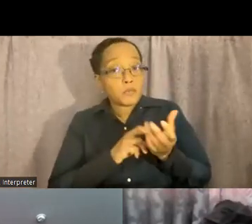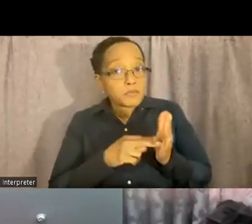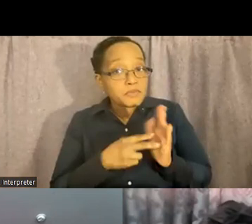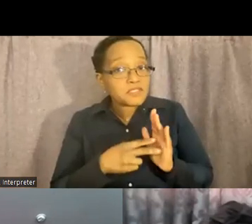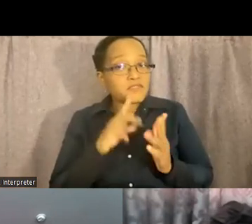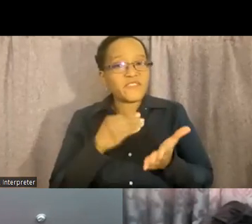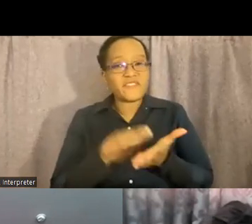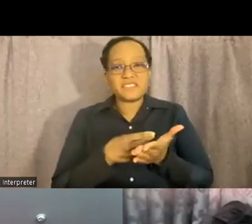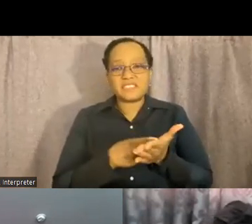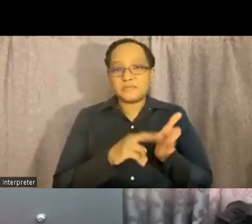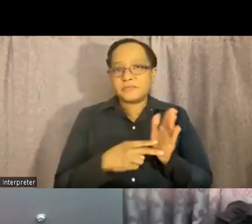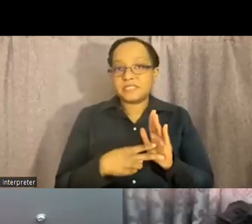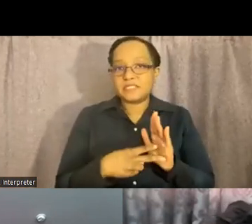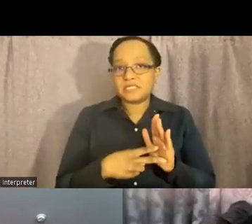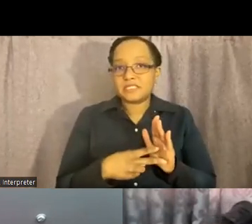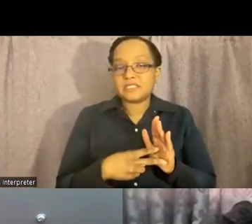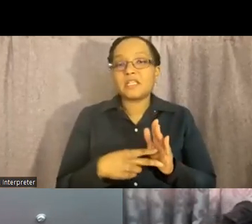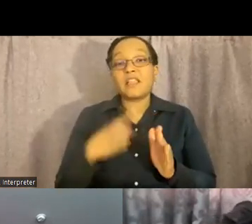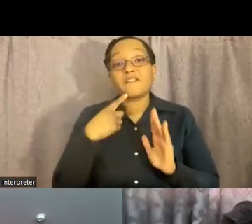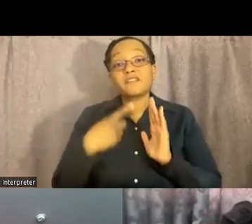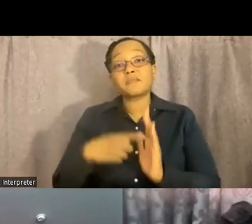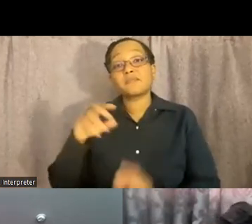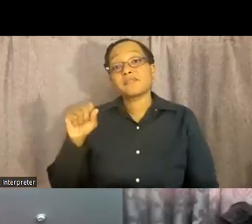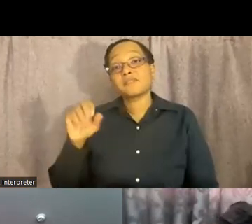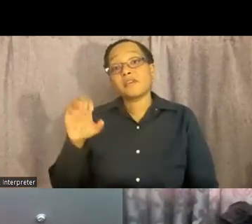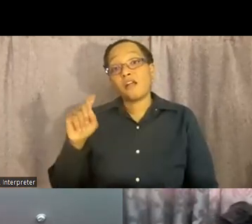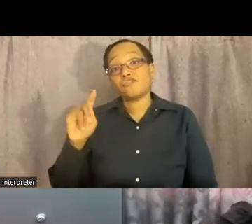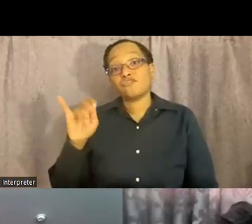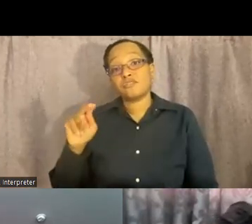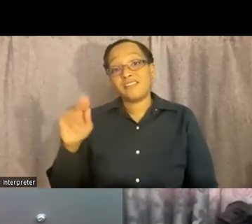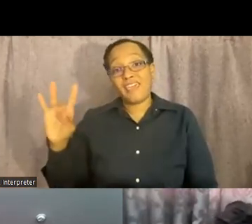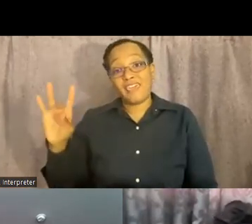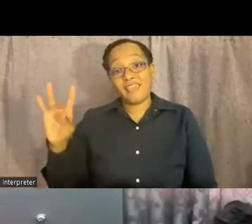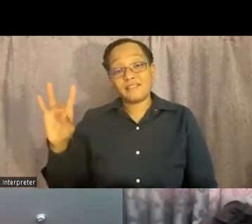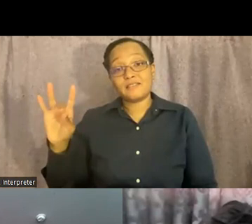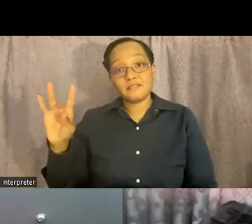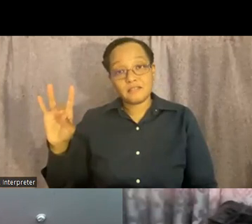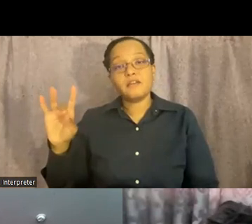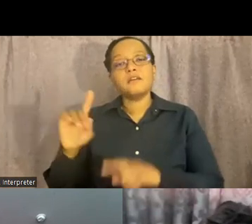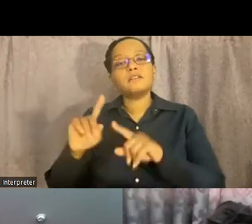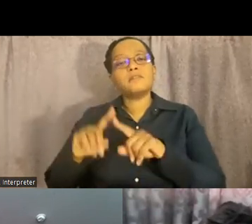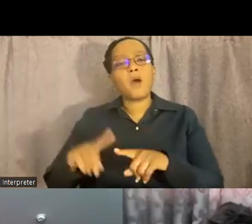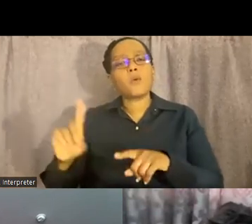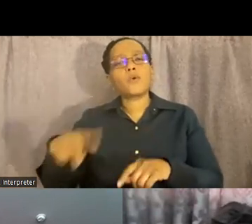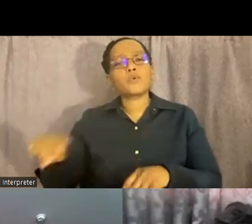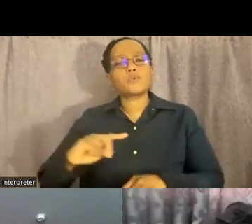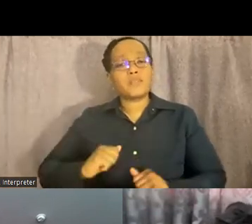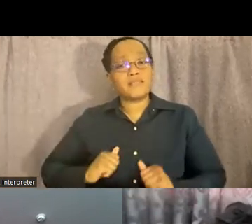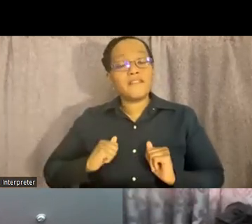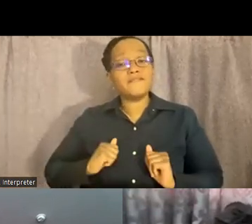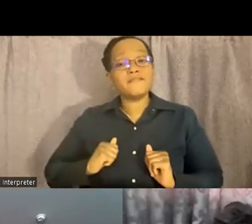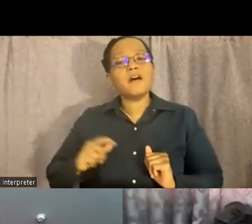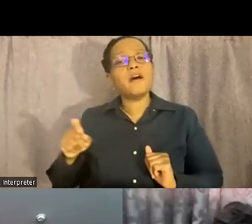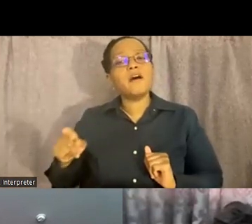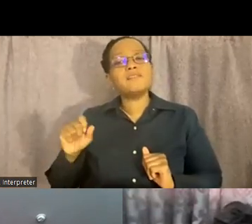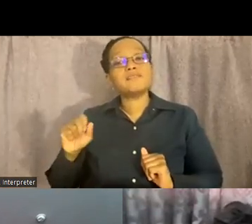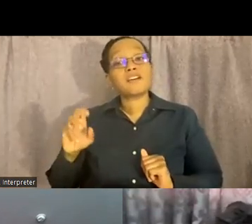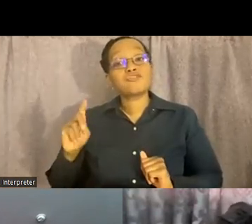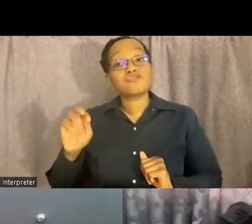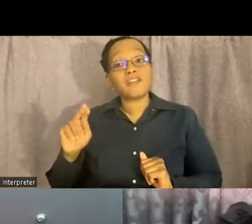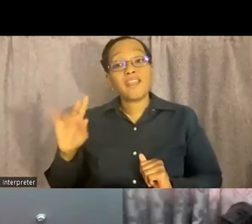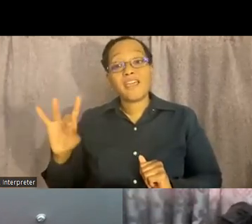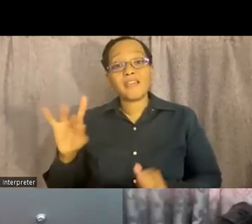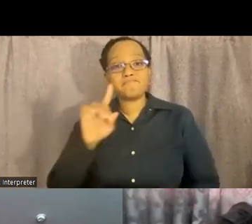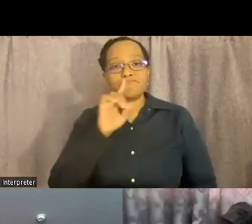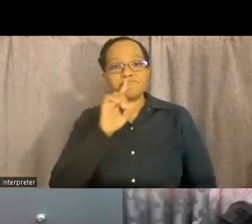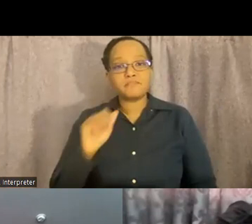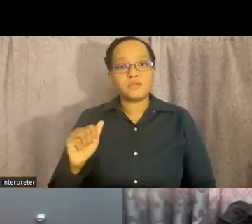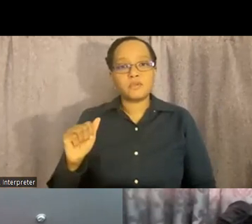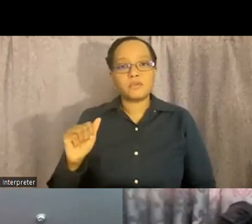Stuff like section 8 sometimes, depending on where you are, will not pay for someone